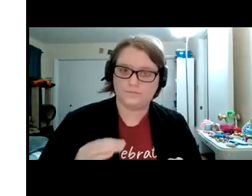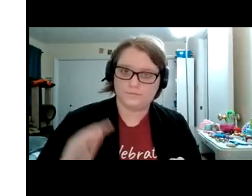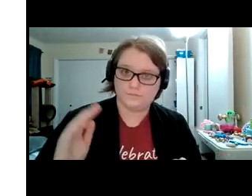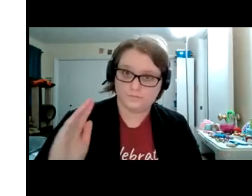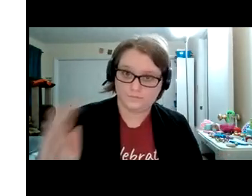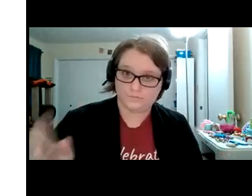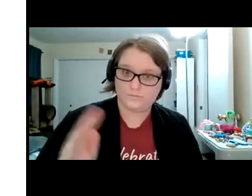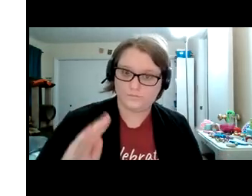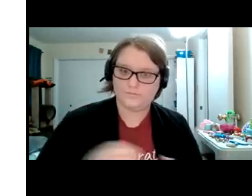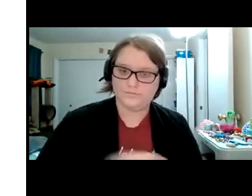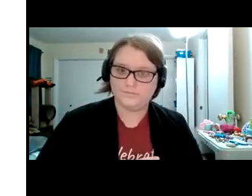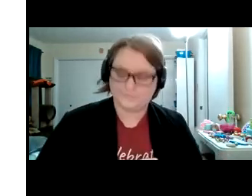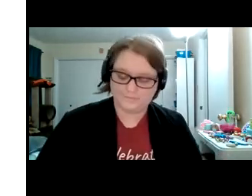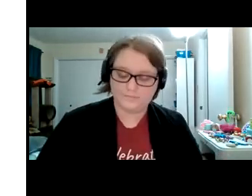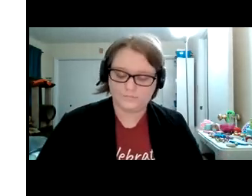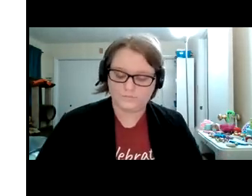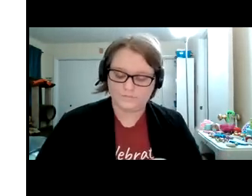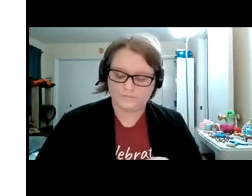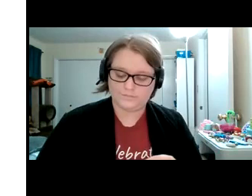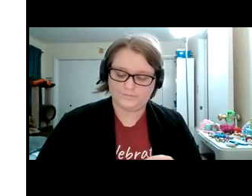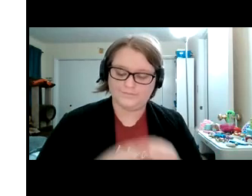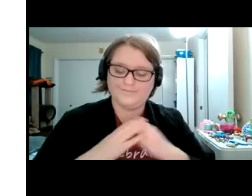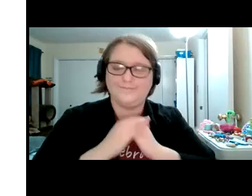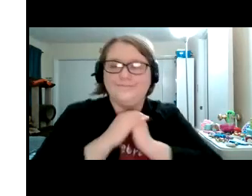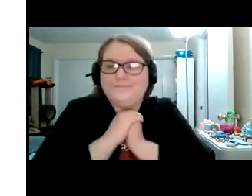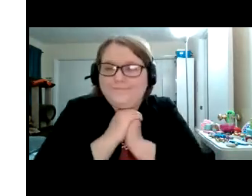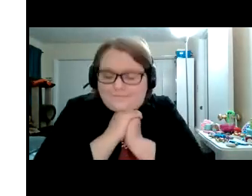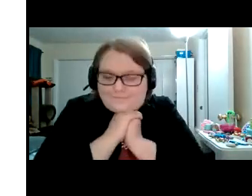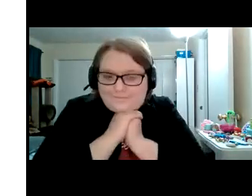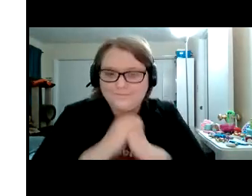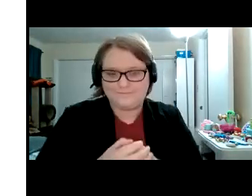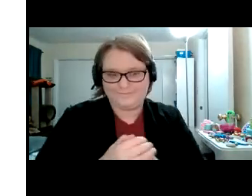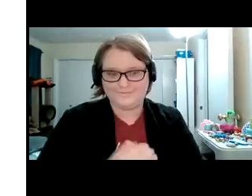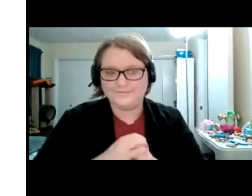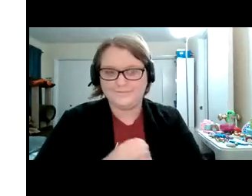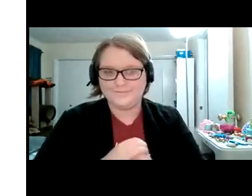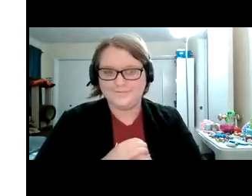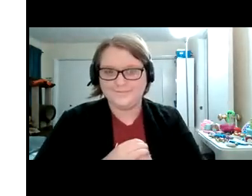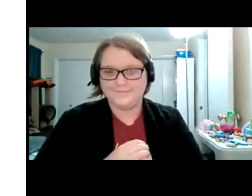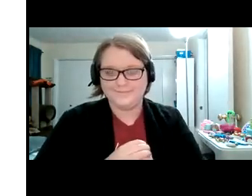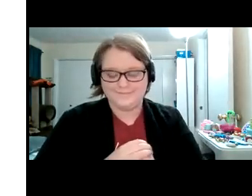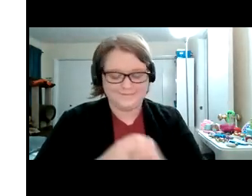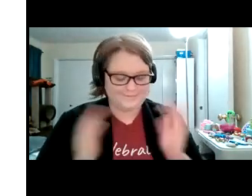right now through zoom and getting to see the kids faces when they meet another person who uses AAC